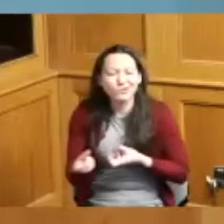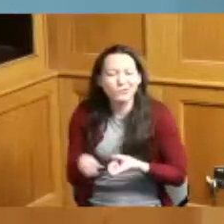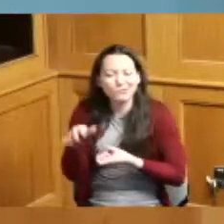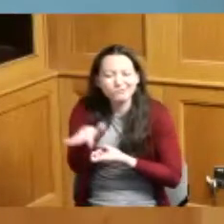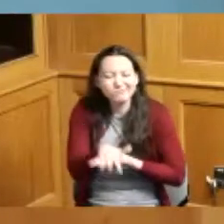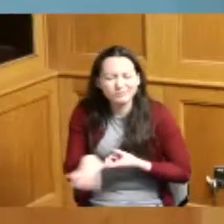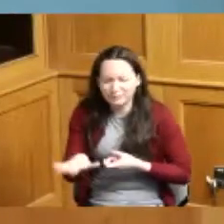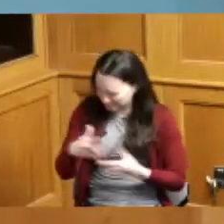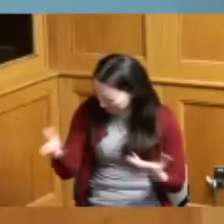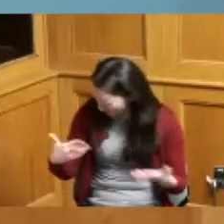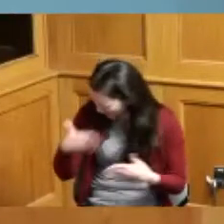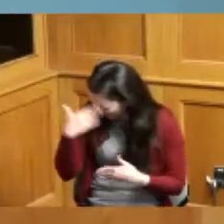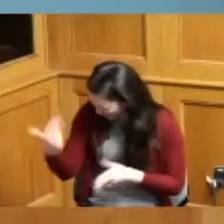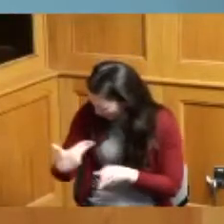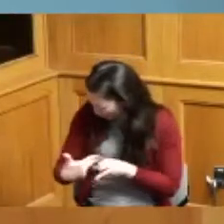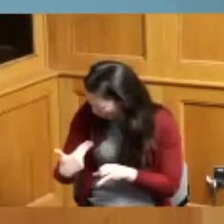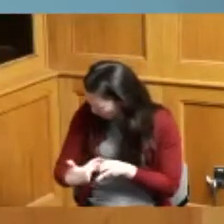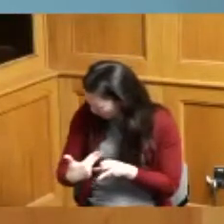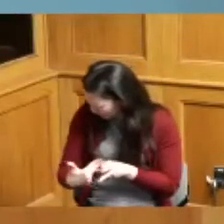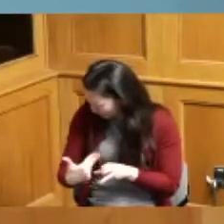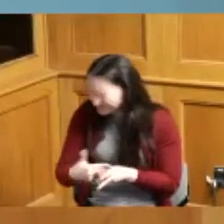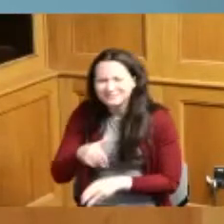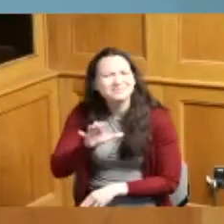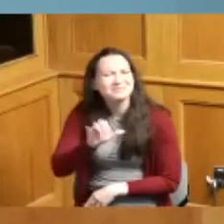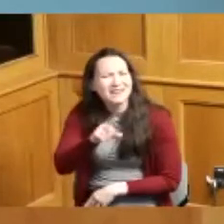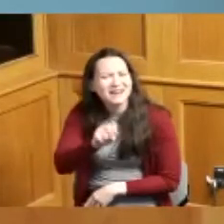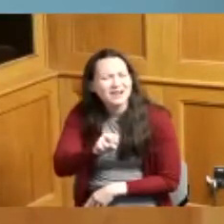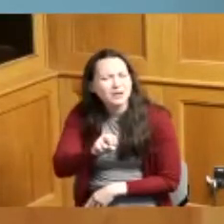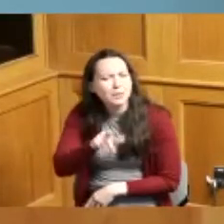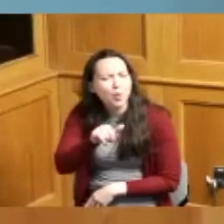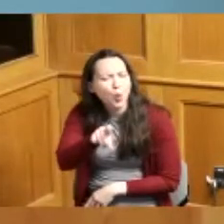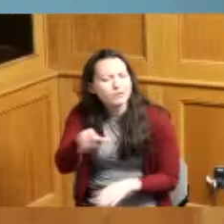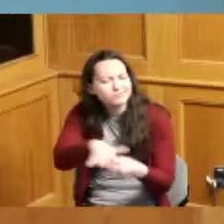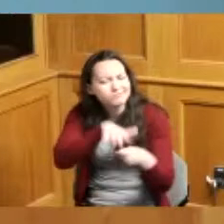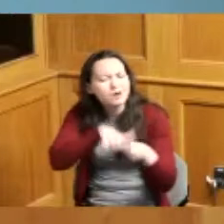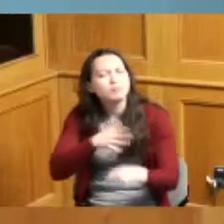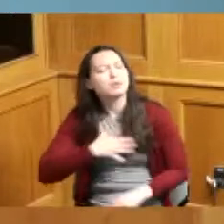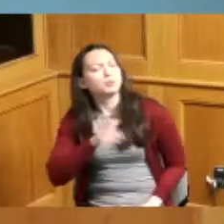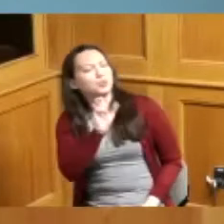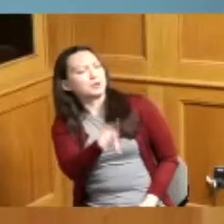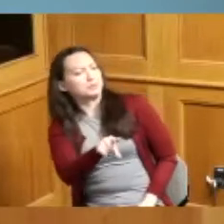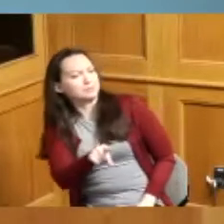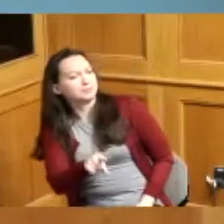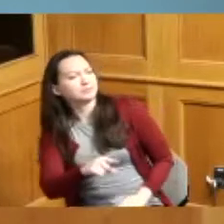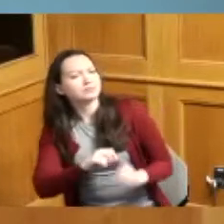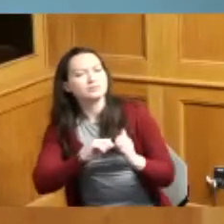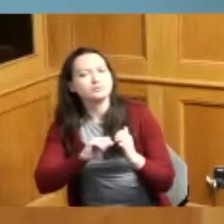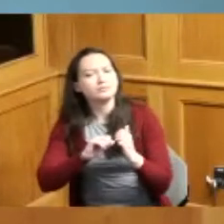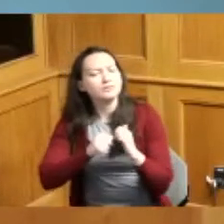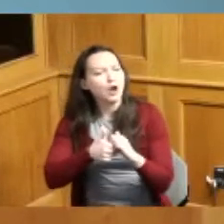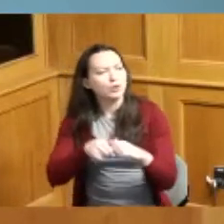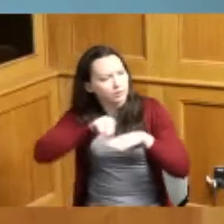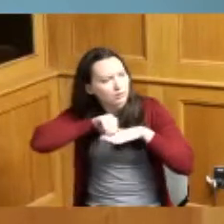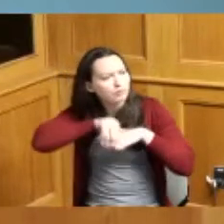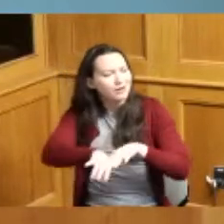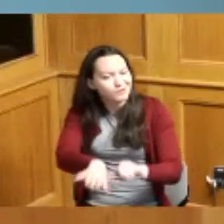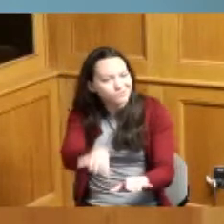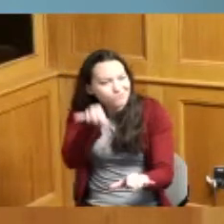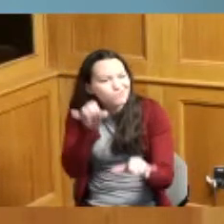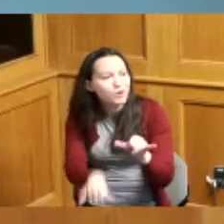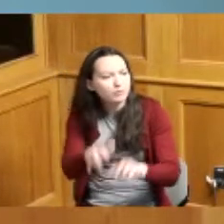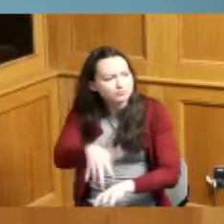what's this skateboard area but my my question is um how can we make this permanent this temporary